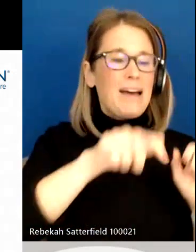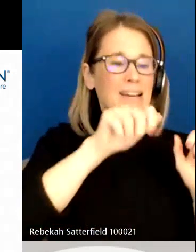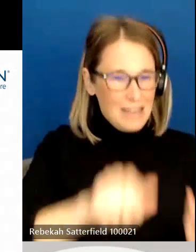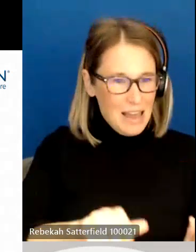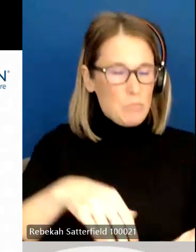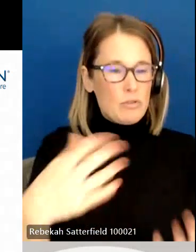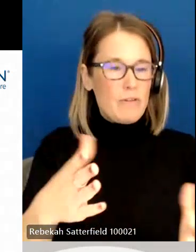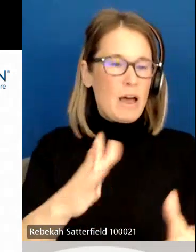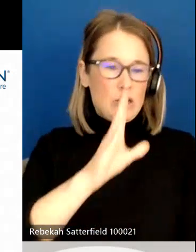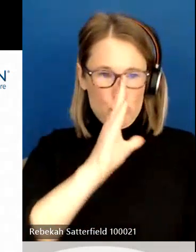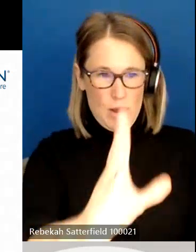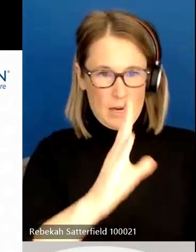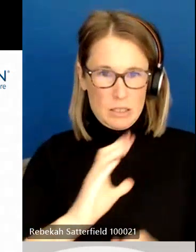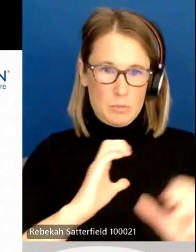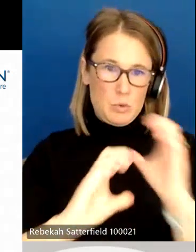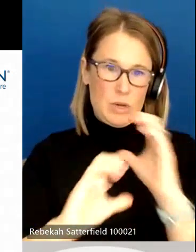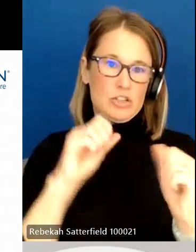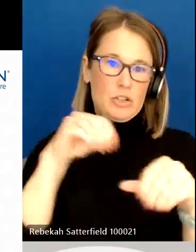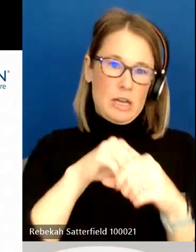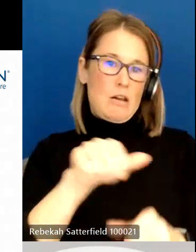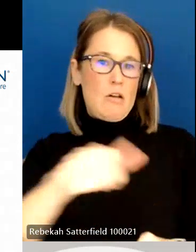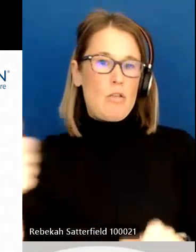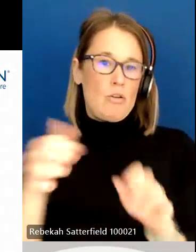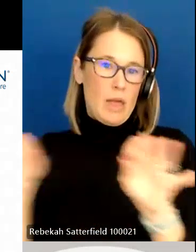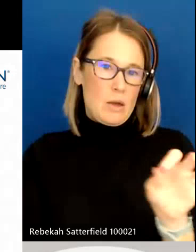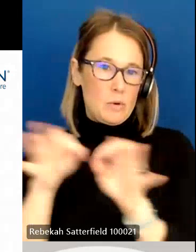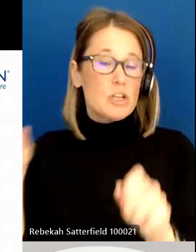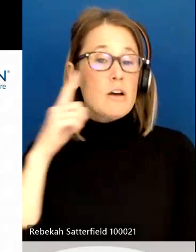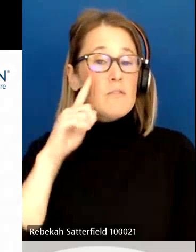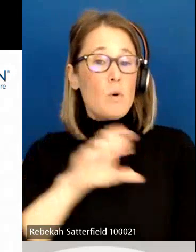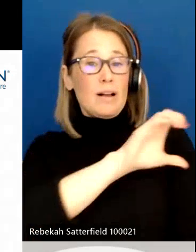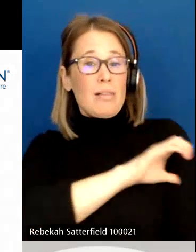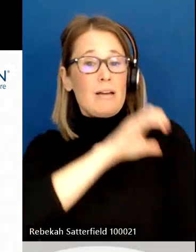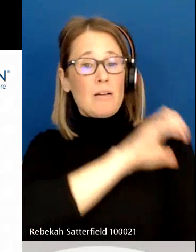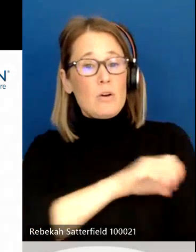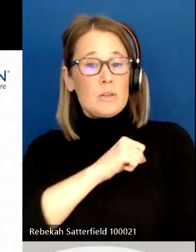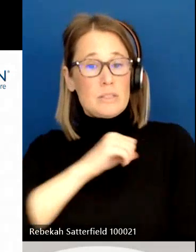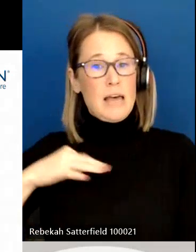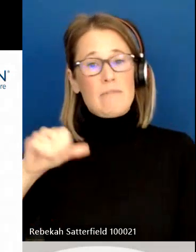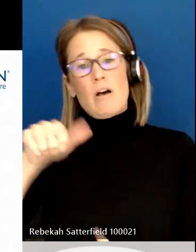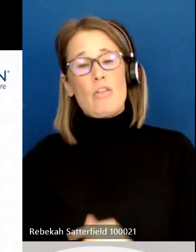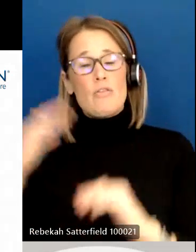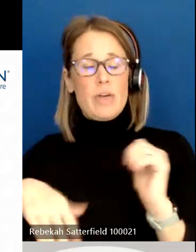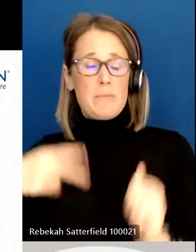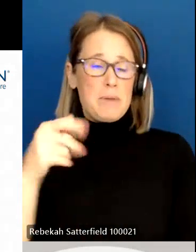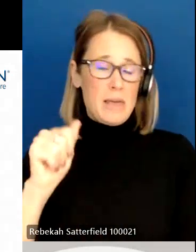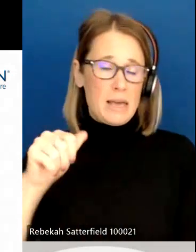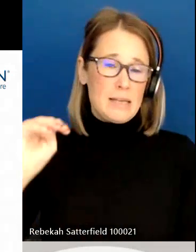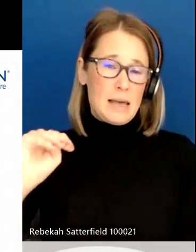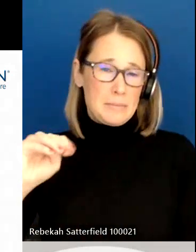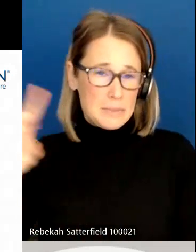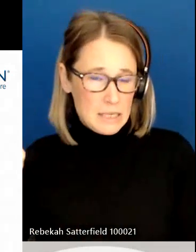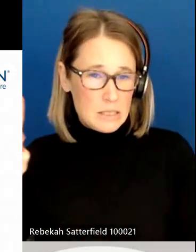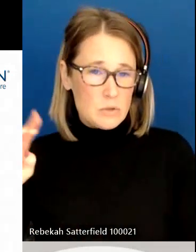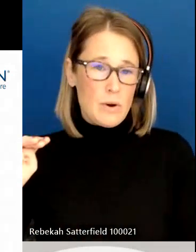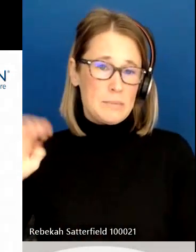and license for clinical staff other than NPS Pas and MDS file their certificate their credentials